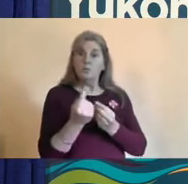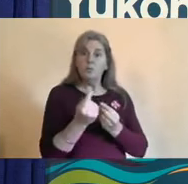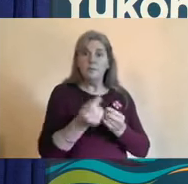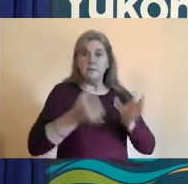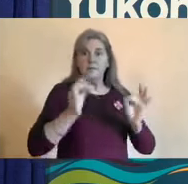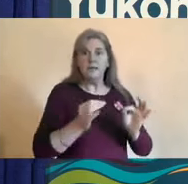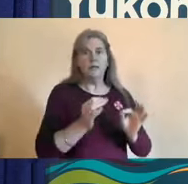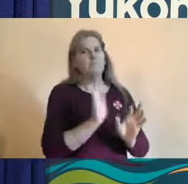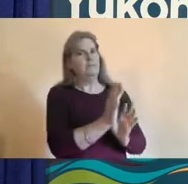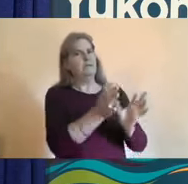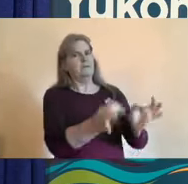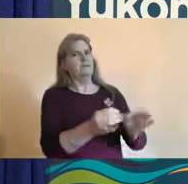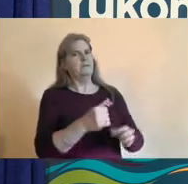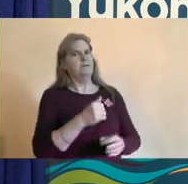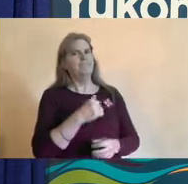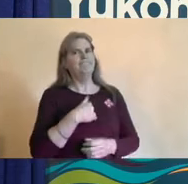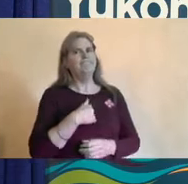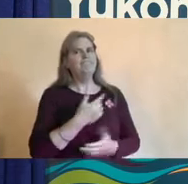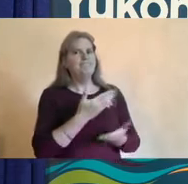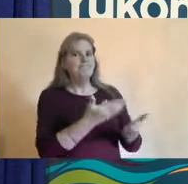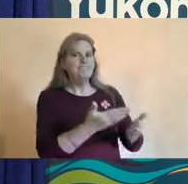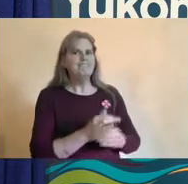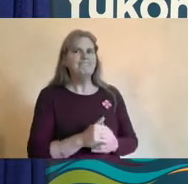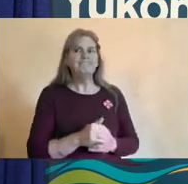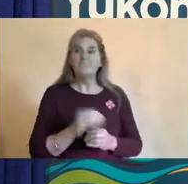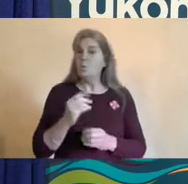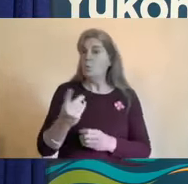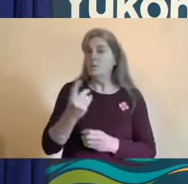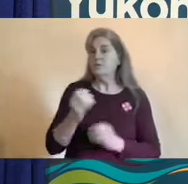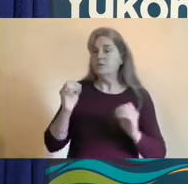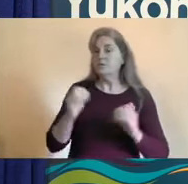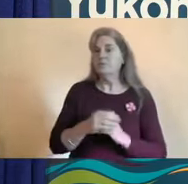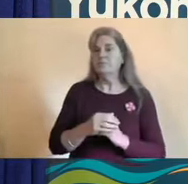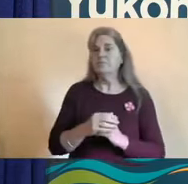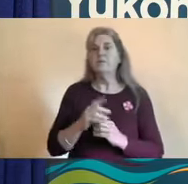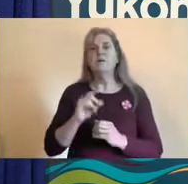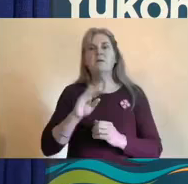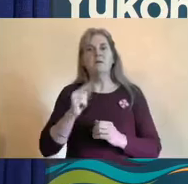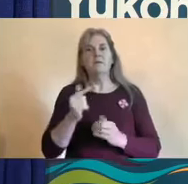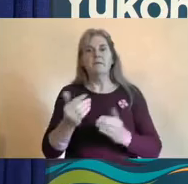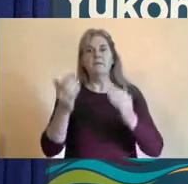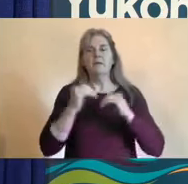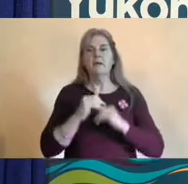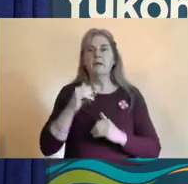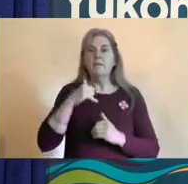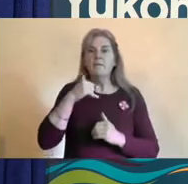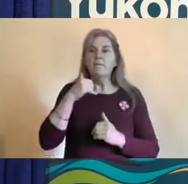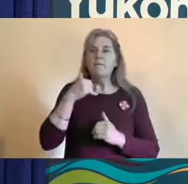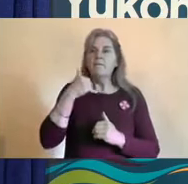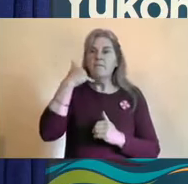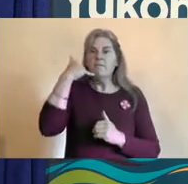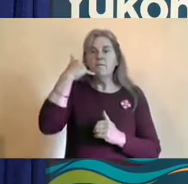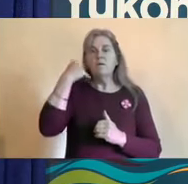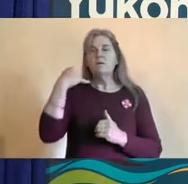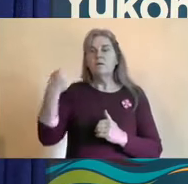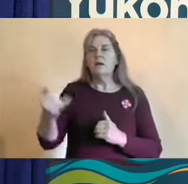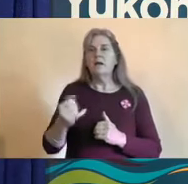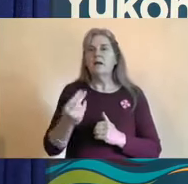Reporter: Thank you. No other questions. Thank you, Doug. We will now move to the phone line. We now move to Haley Ritchie